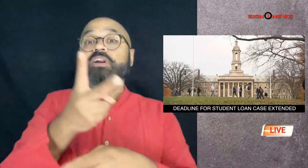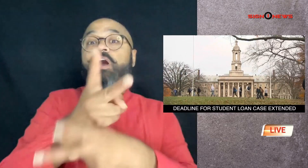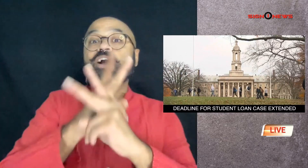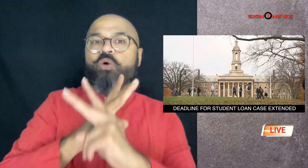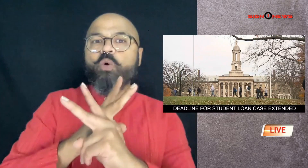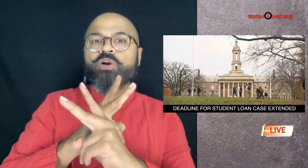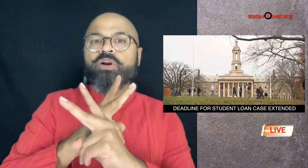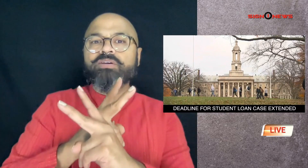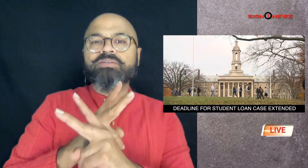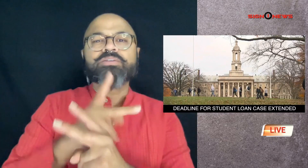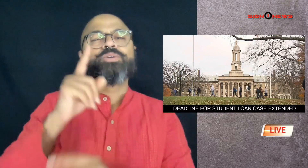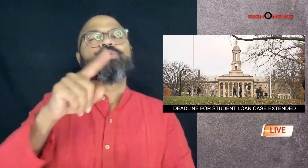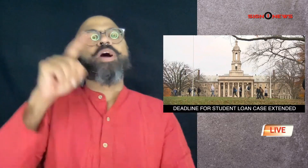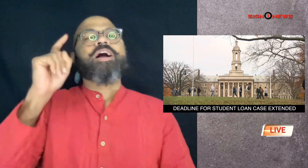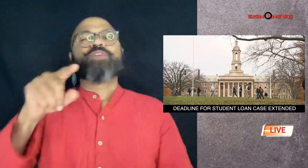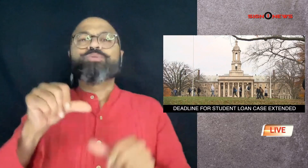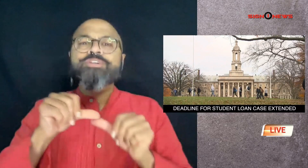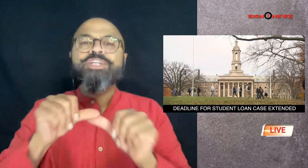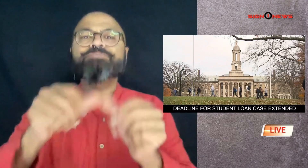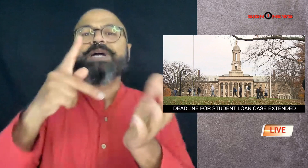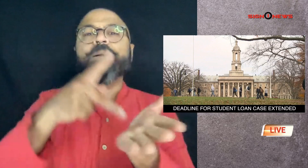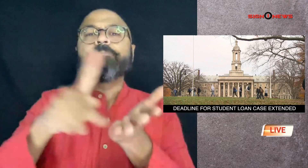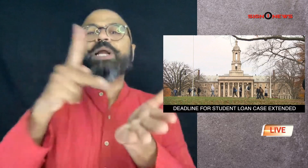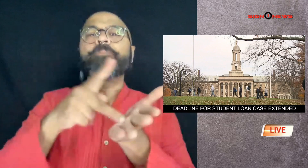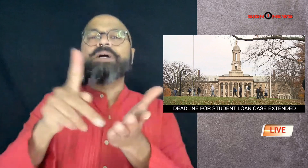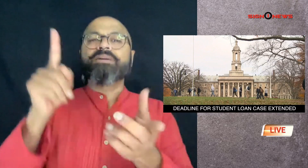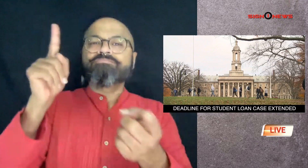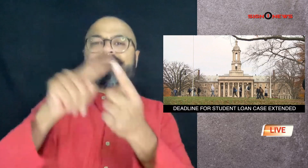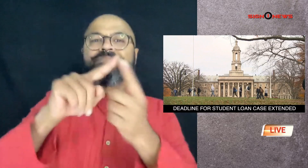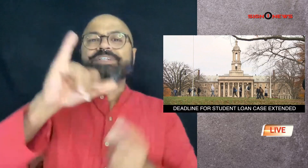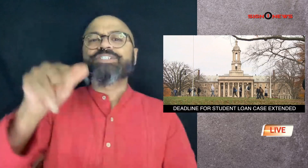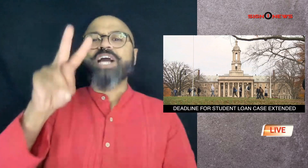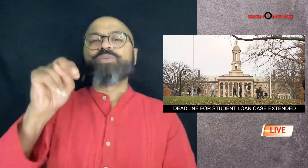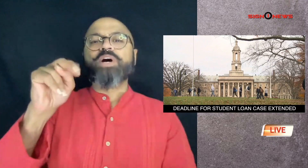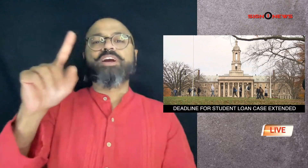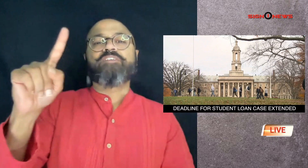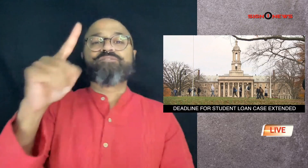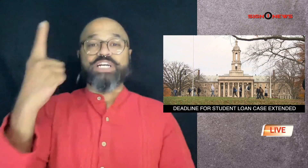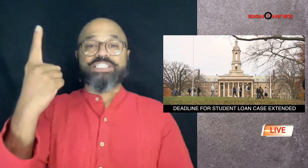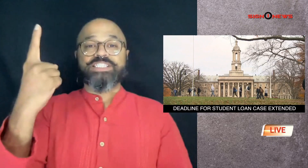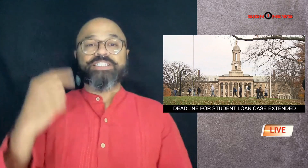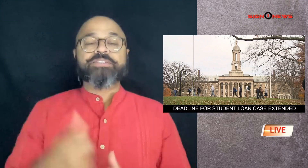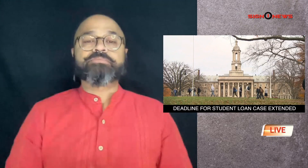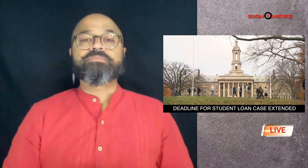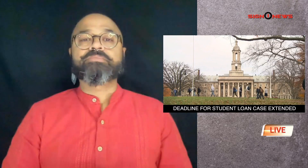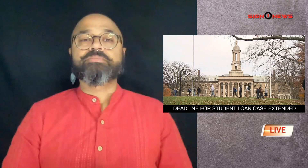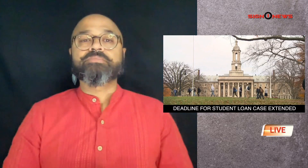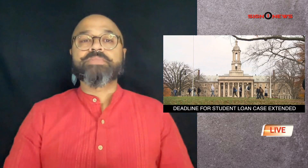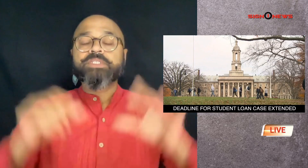if you have federal student loans you will not have to resume payments on January 1